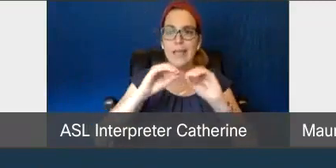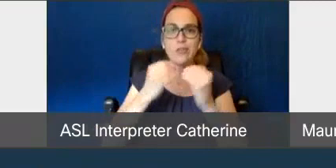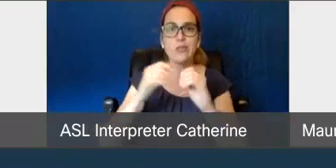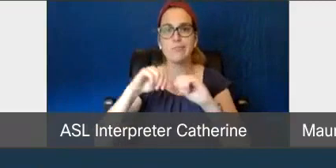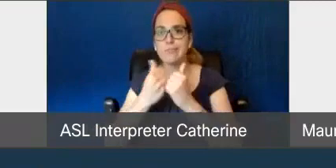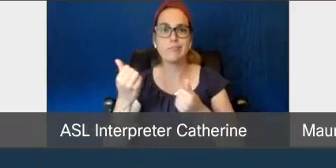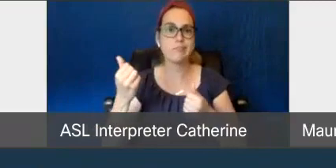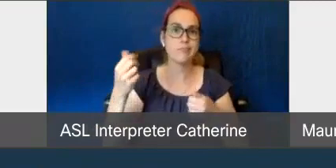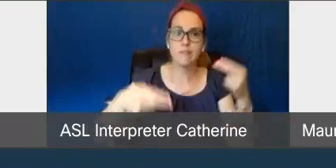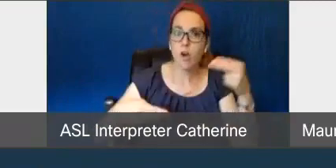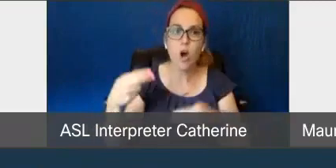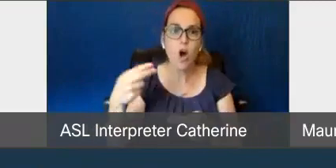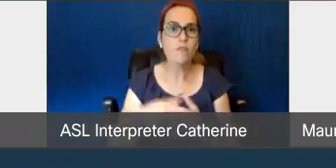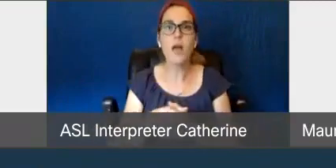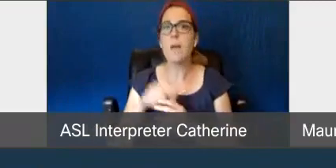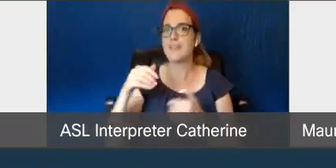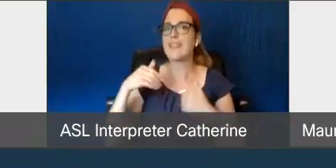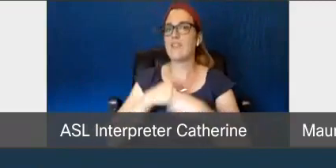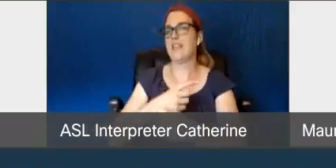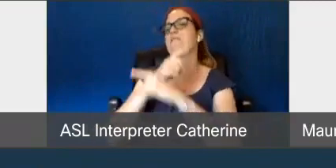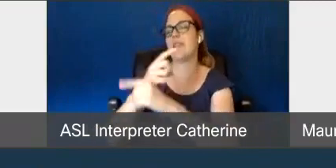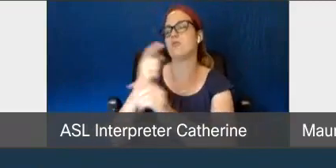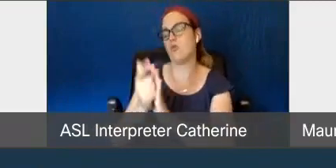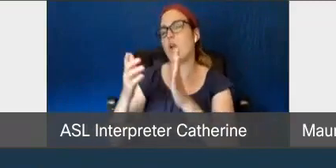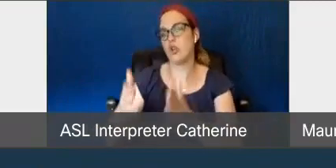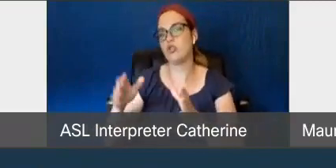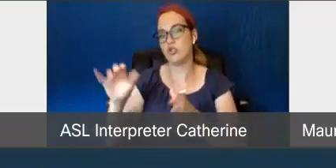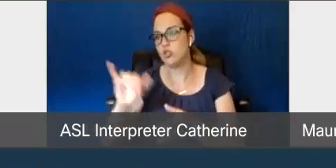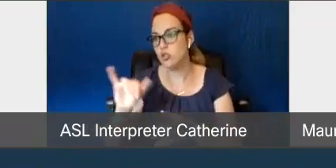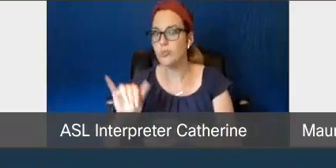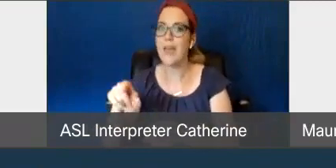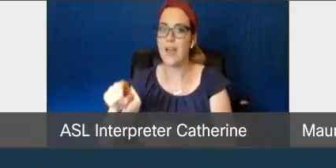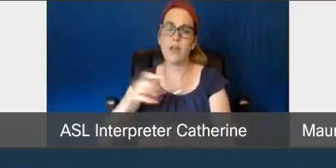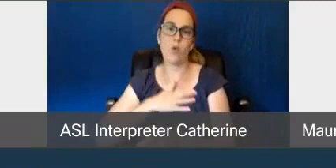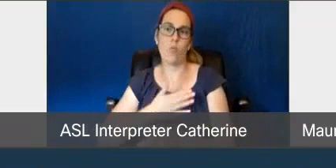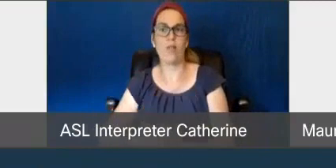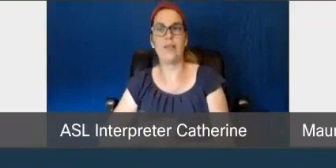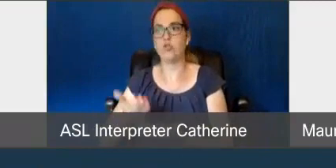you don't have referral, and you don't have any program. So you do have to get buy in from the prosecutor and defense bar.